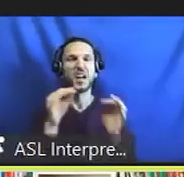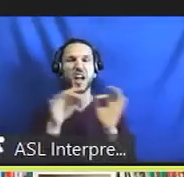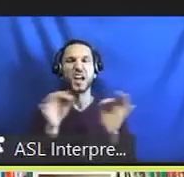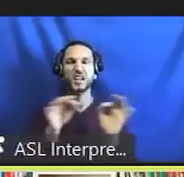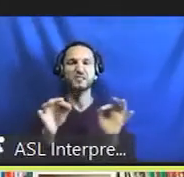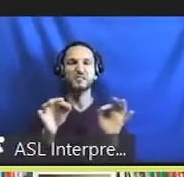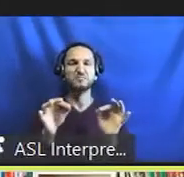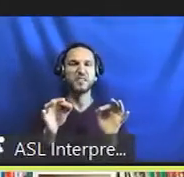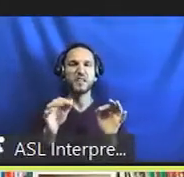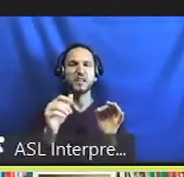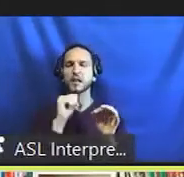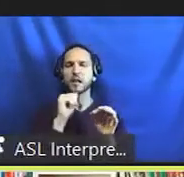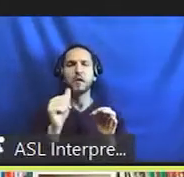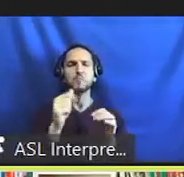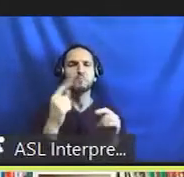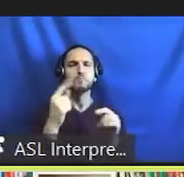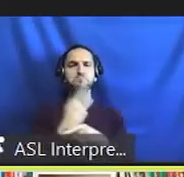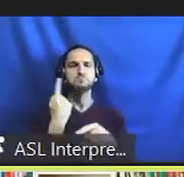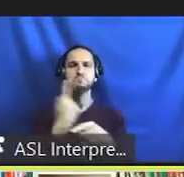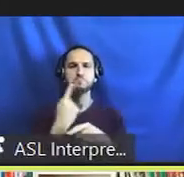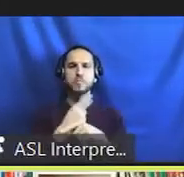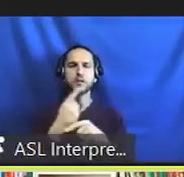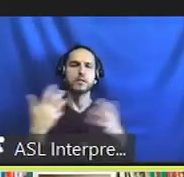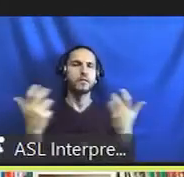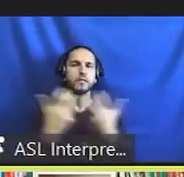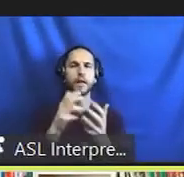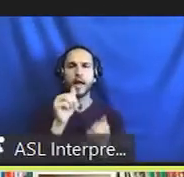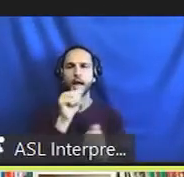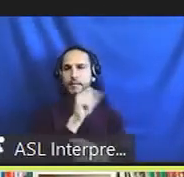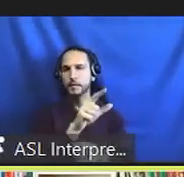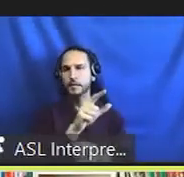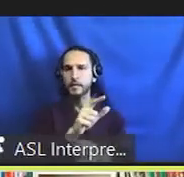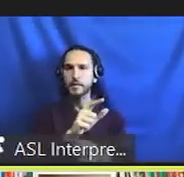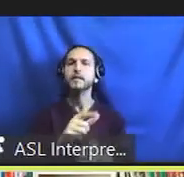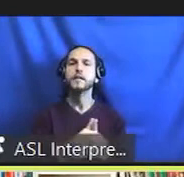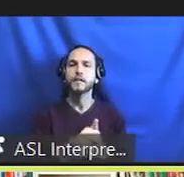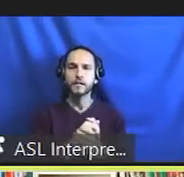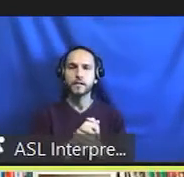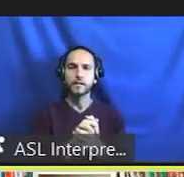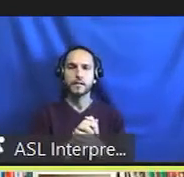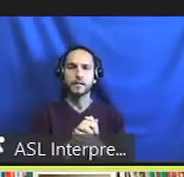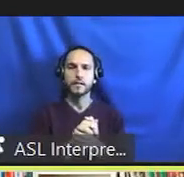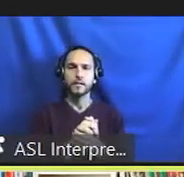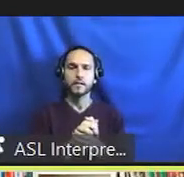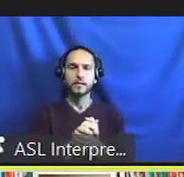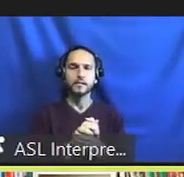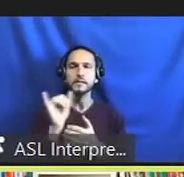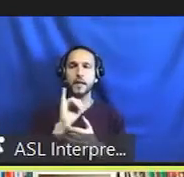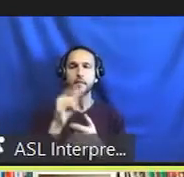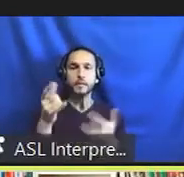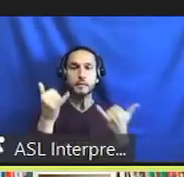as a real alternative to ASL interpreting. And in some cases, as in the case of today's webinar,